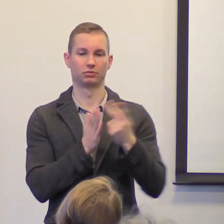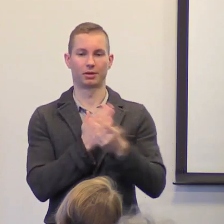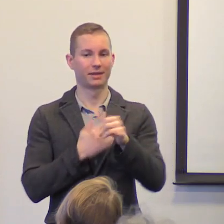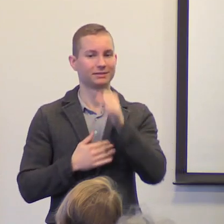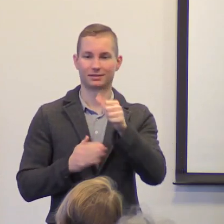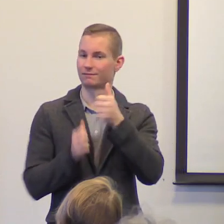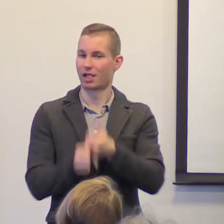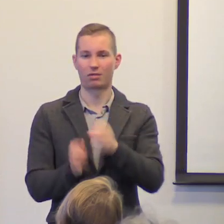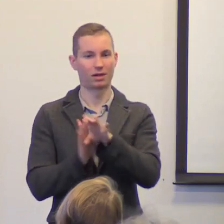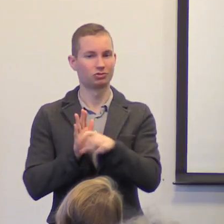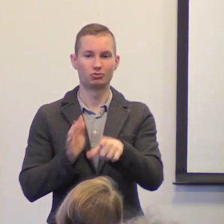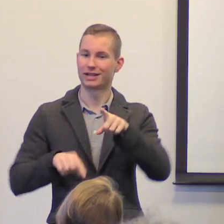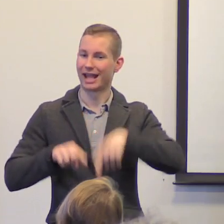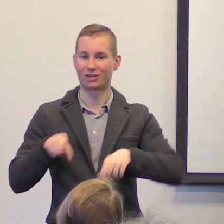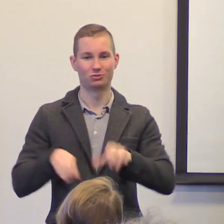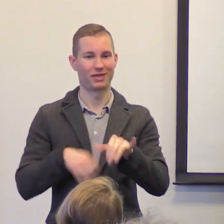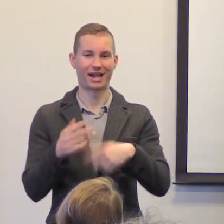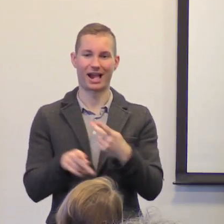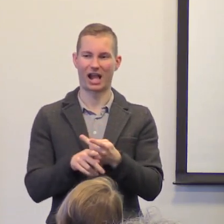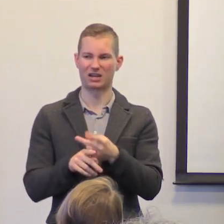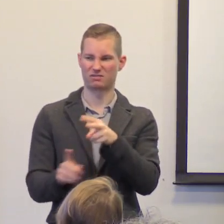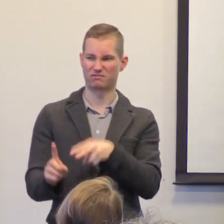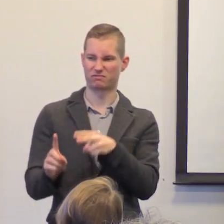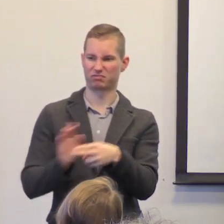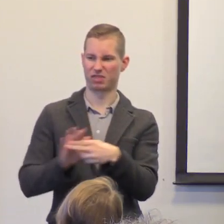You can't do that kind of racial profiling.